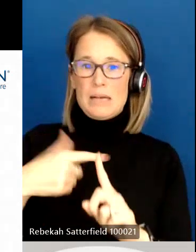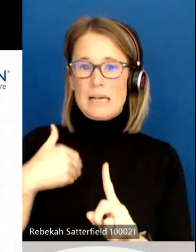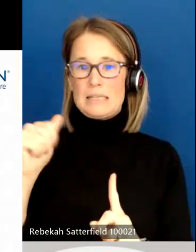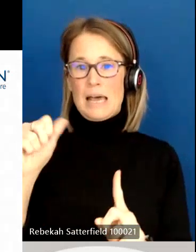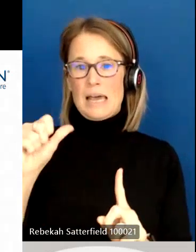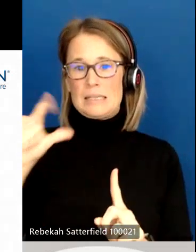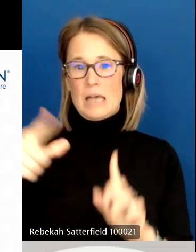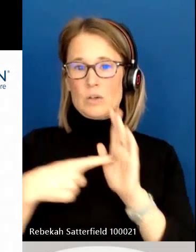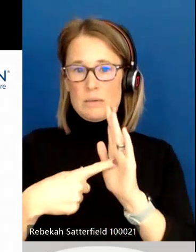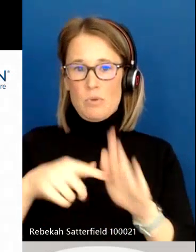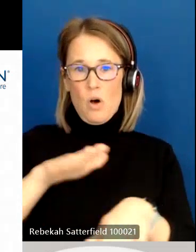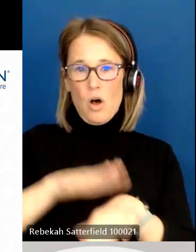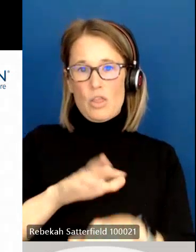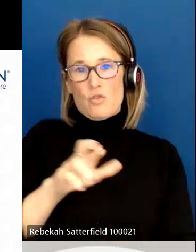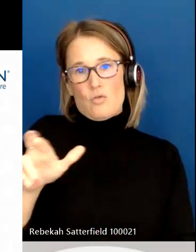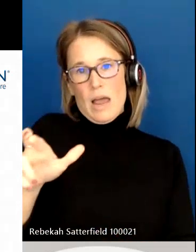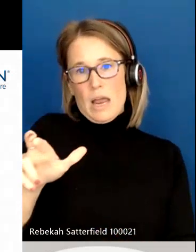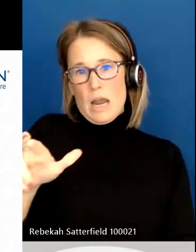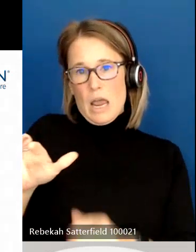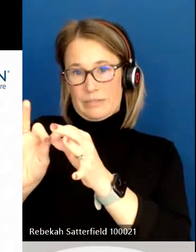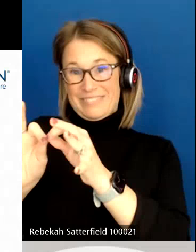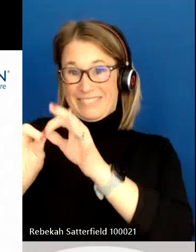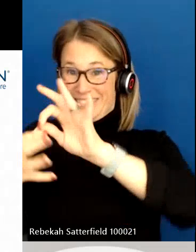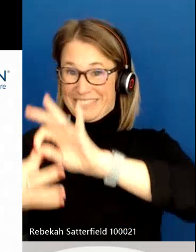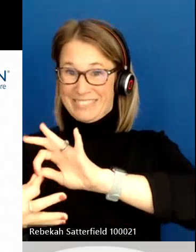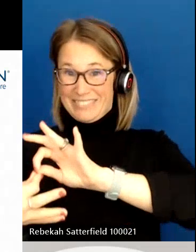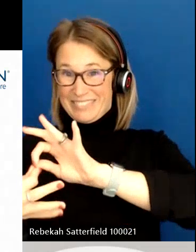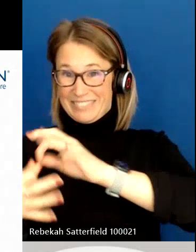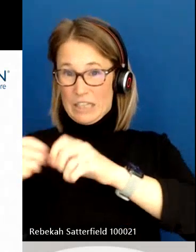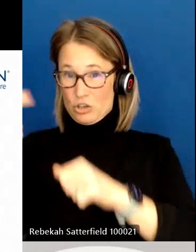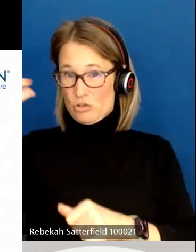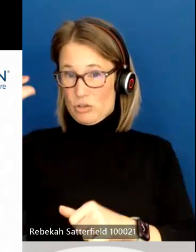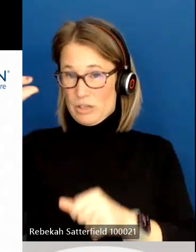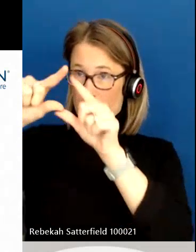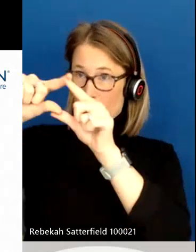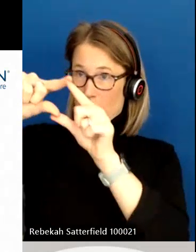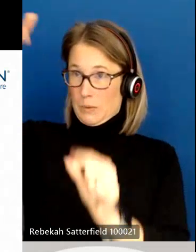if you see it right in the green so I think that that is incredible they also have it formatted